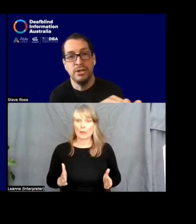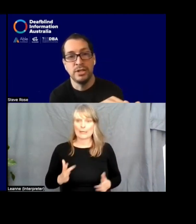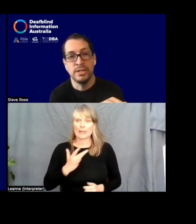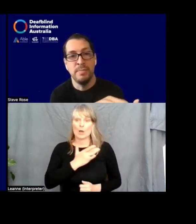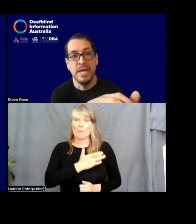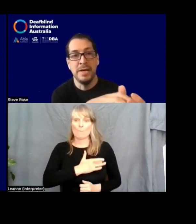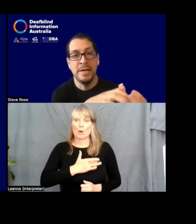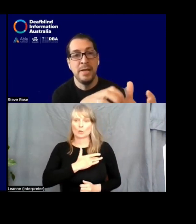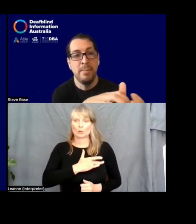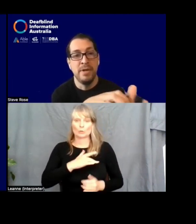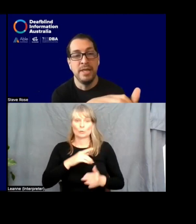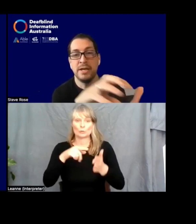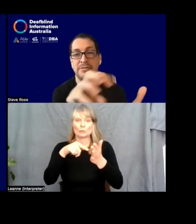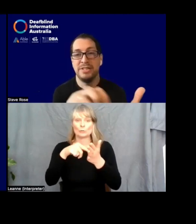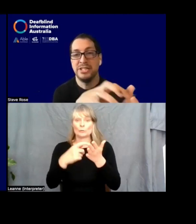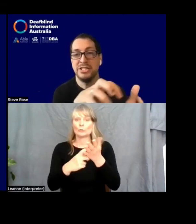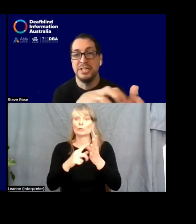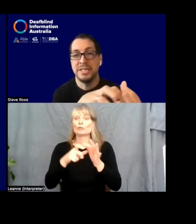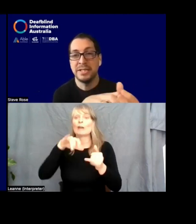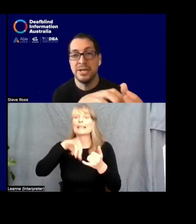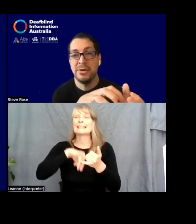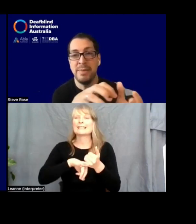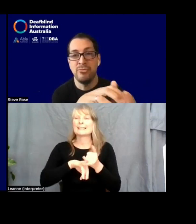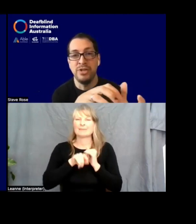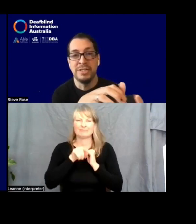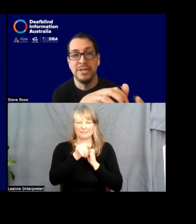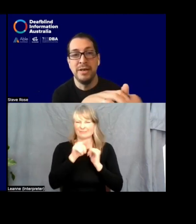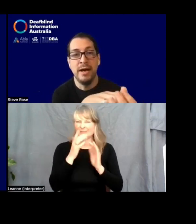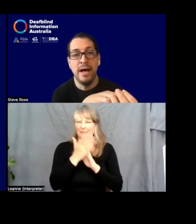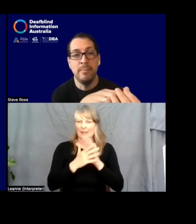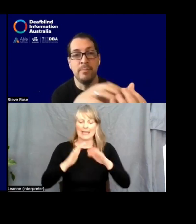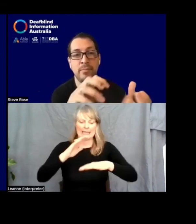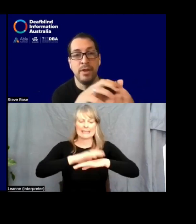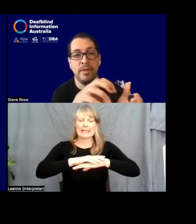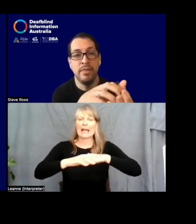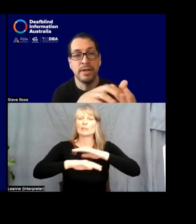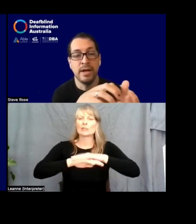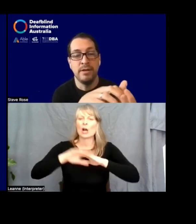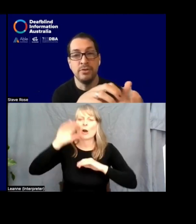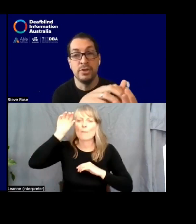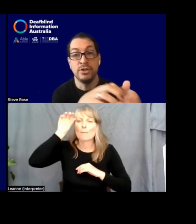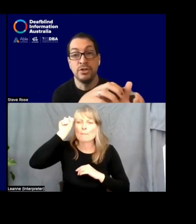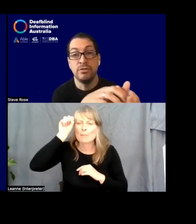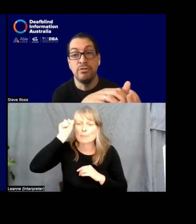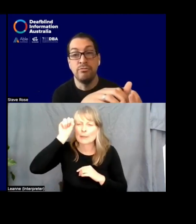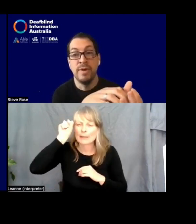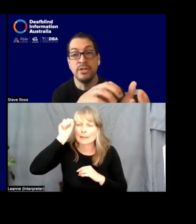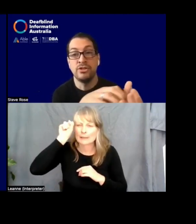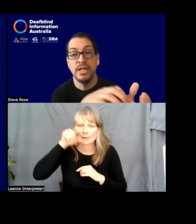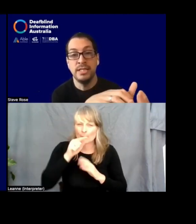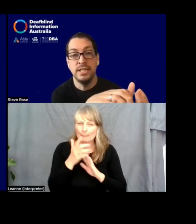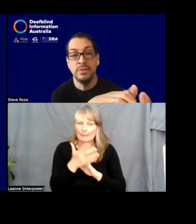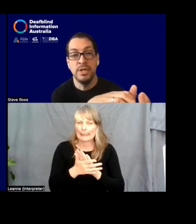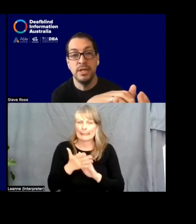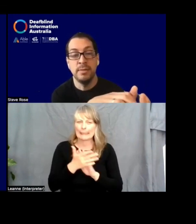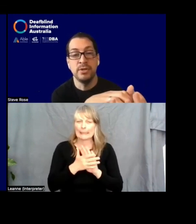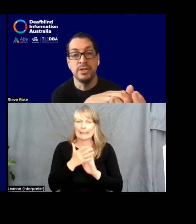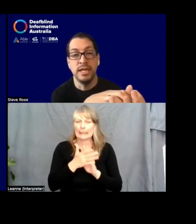in just a minute, they're essentially tactile memories, that kind of remain traces within the